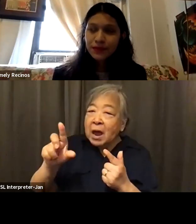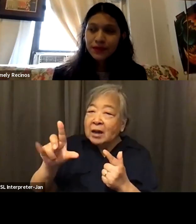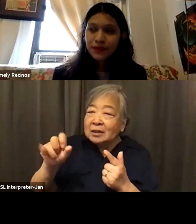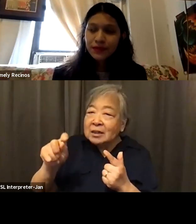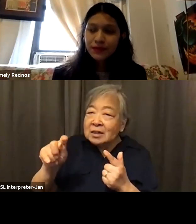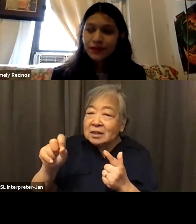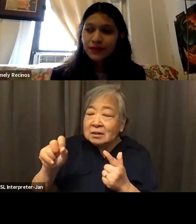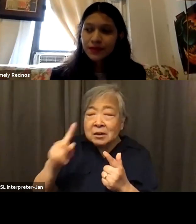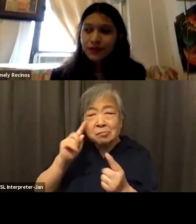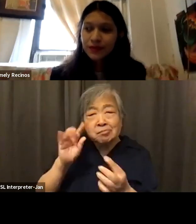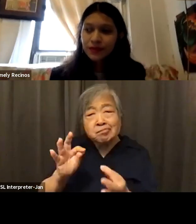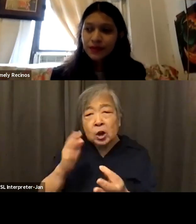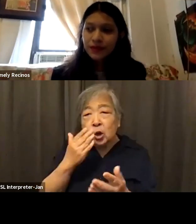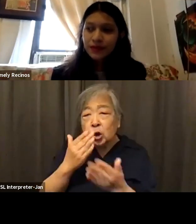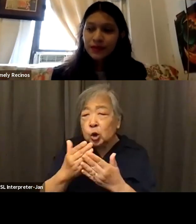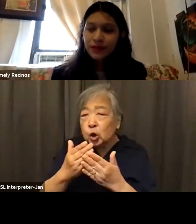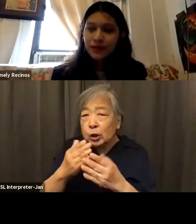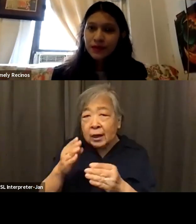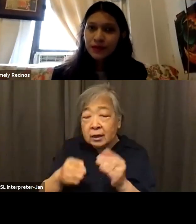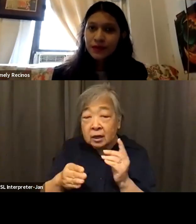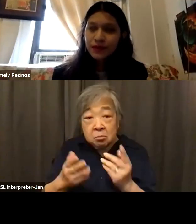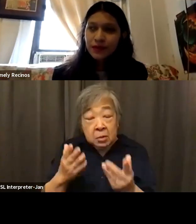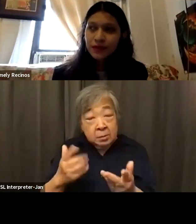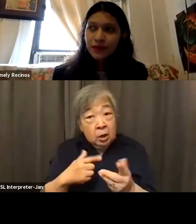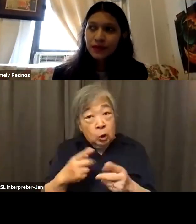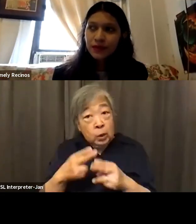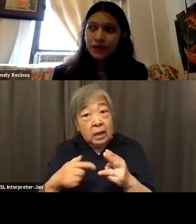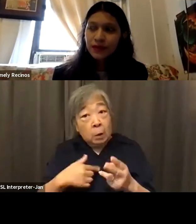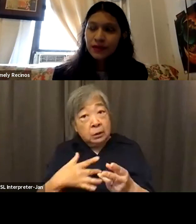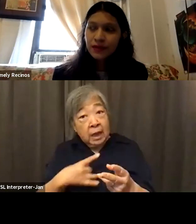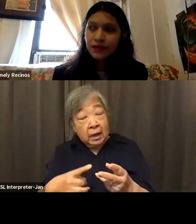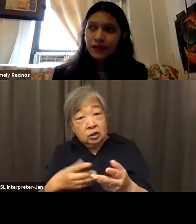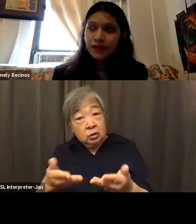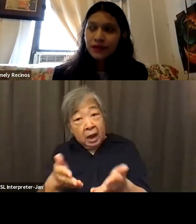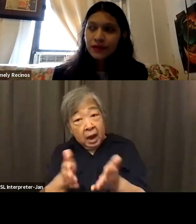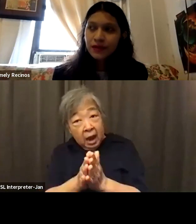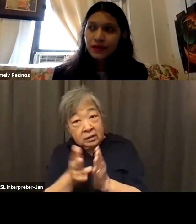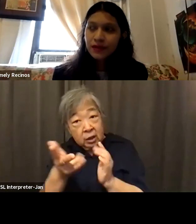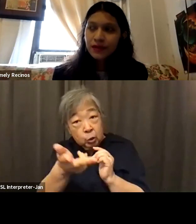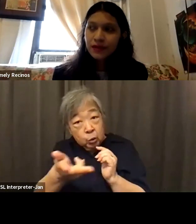And maybe really quickly I'd love to invite our attendees to turn on their videos if they